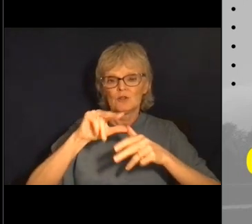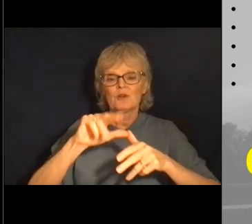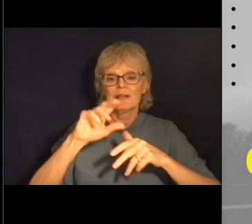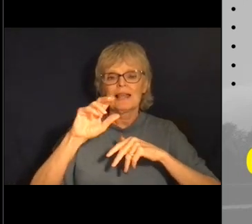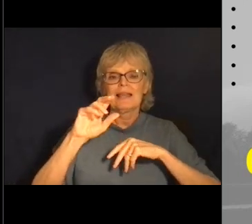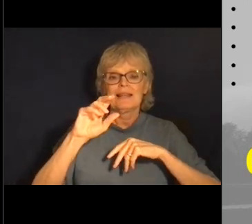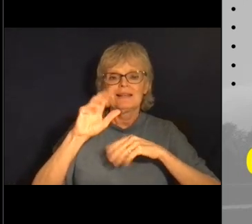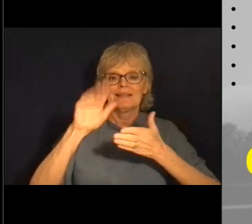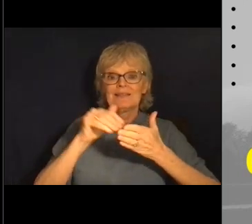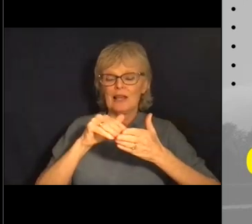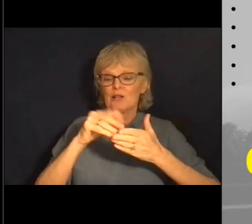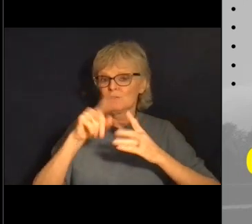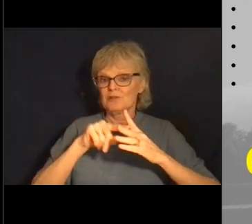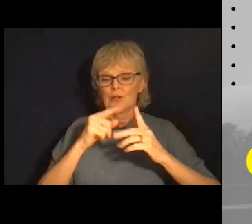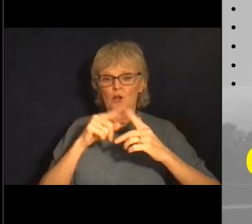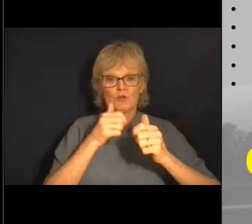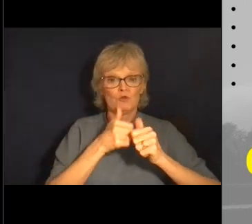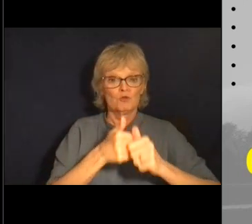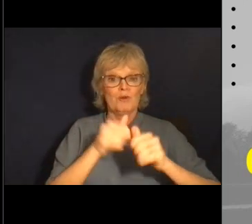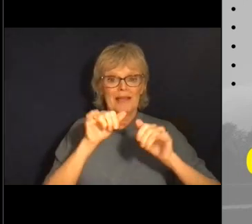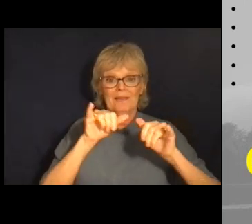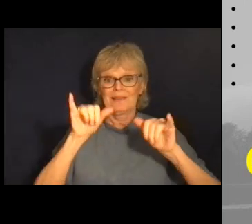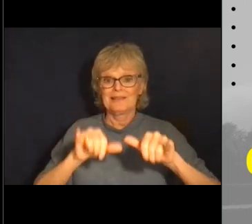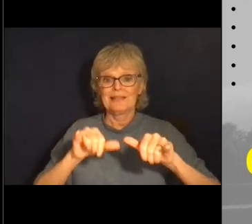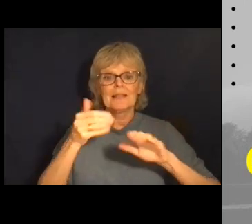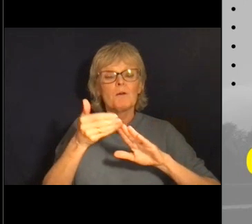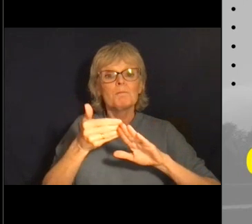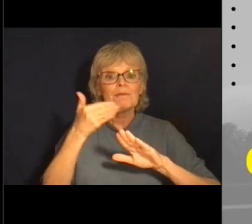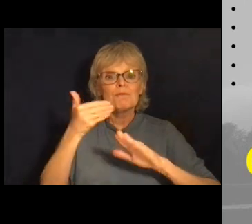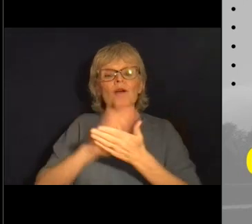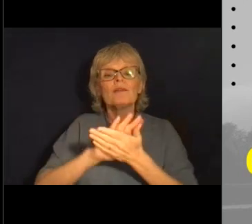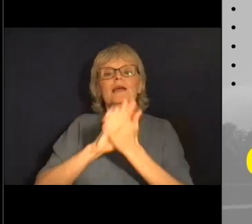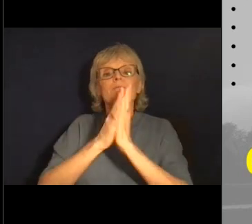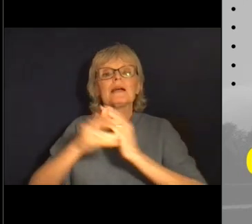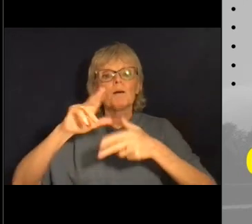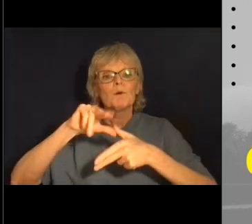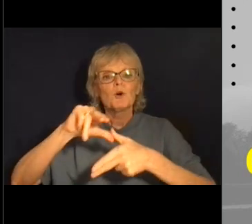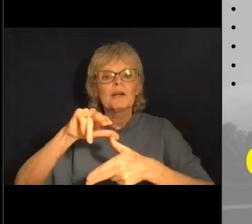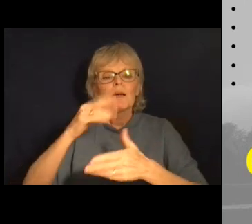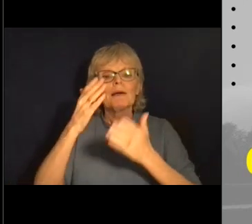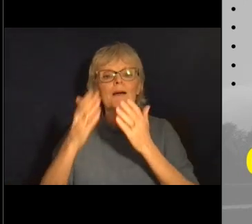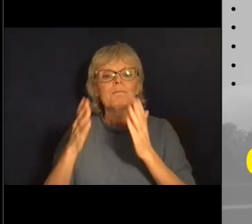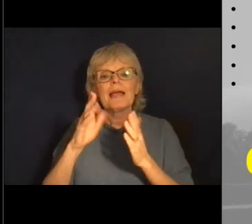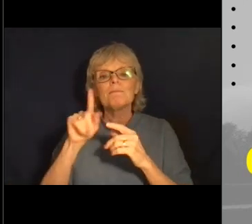They start tracking those systems before they're even a hurricane. You know, they might just be a small collection of storms.